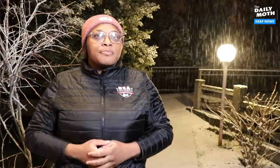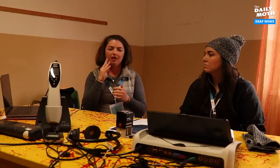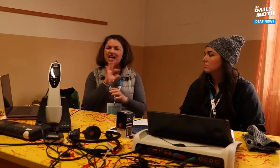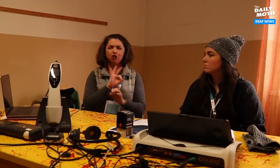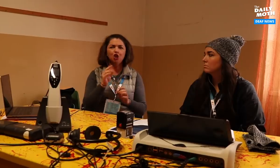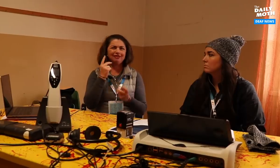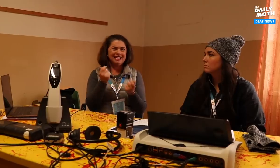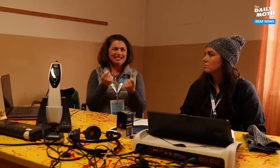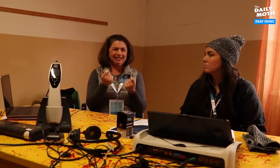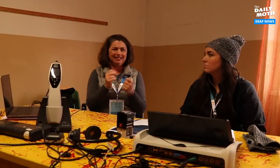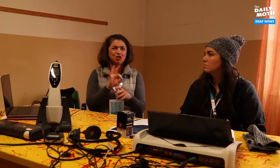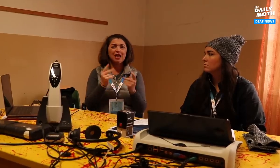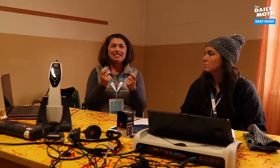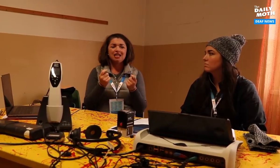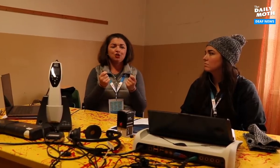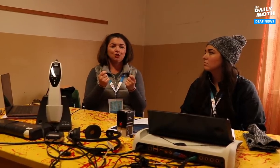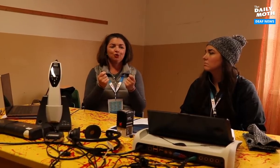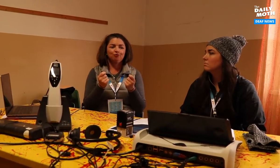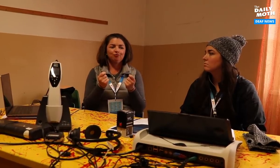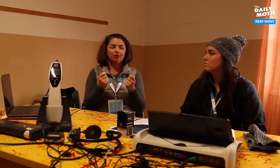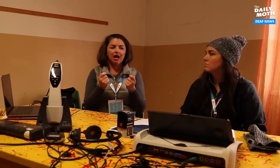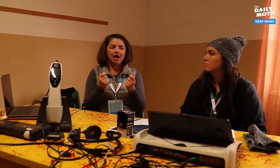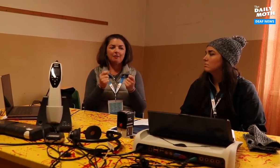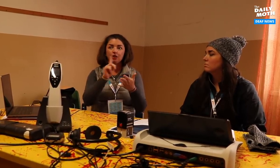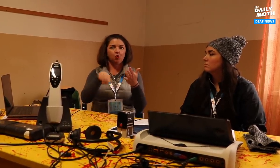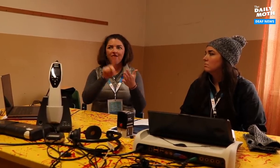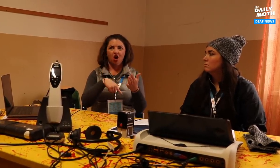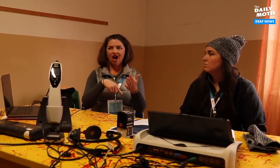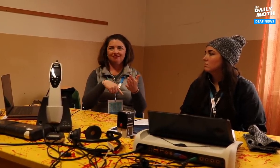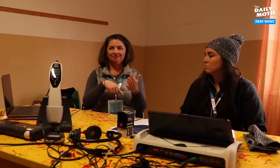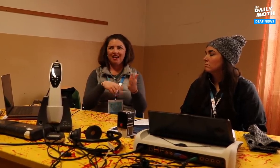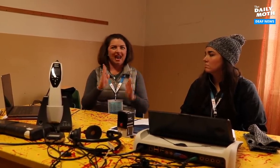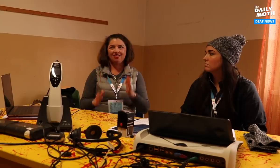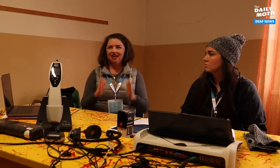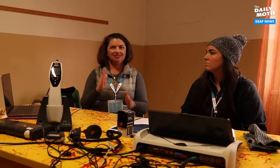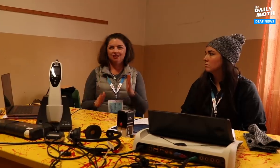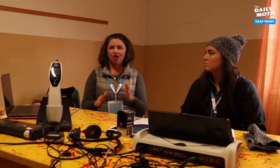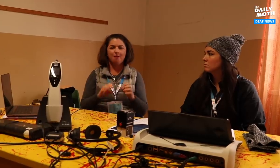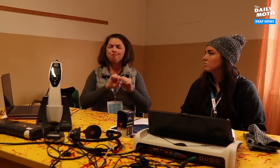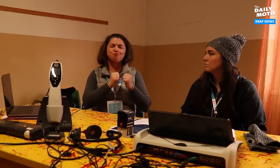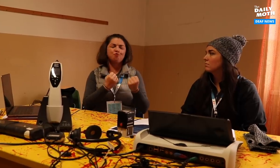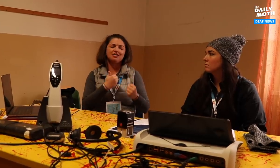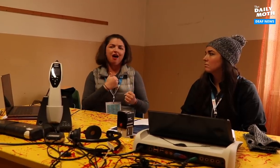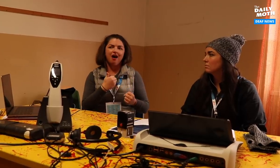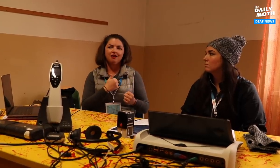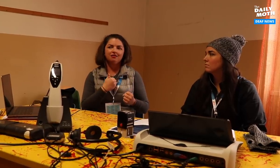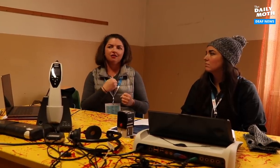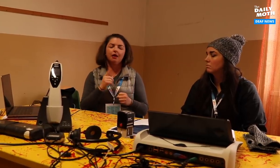It’s not easy to disqualify an athlete. It breaks my heart.